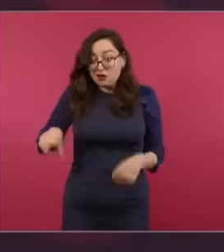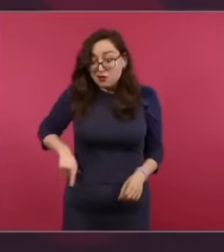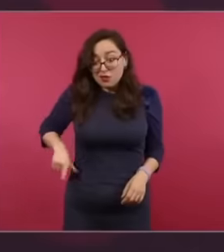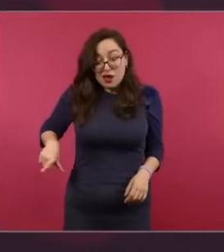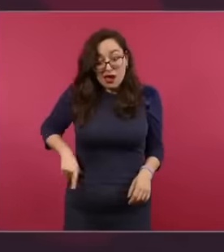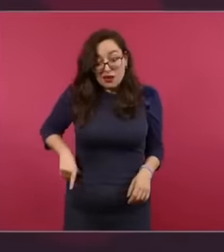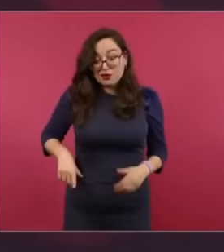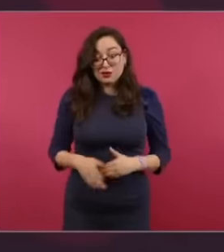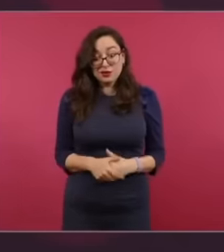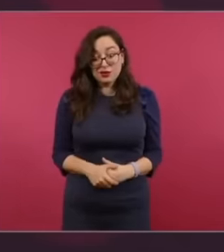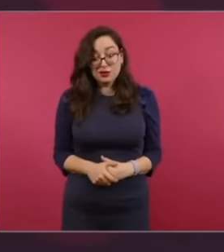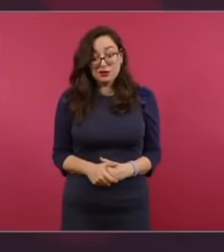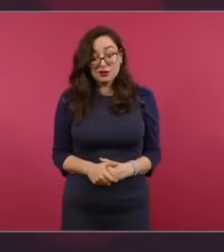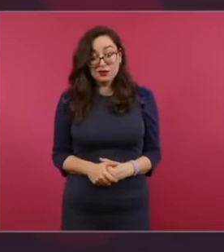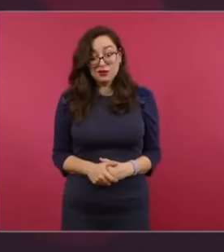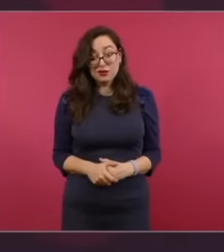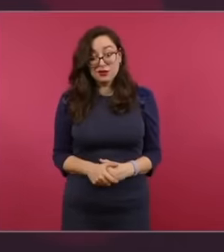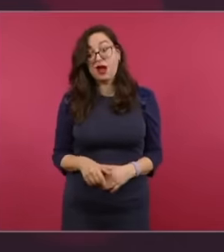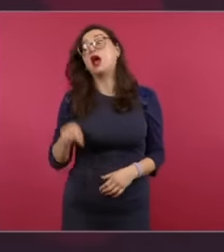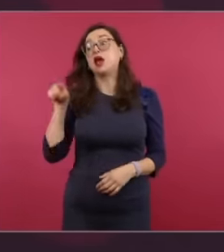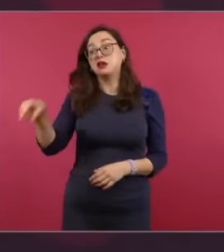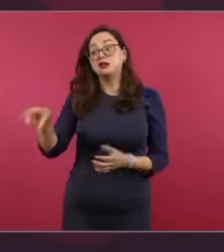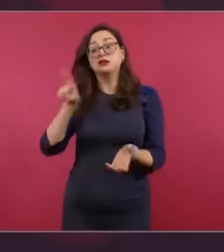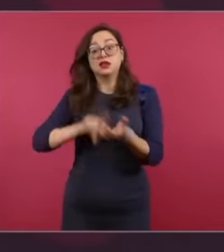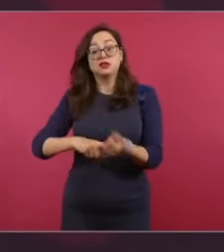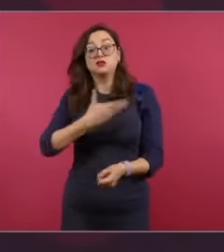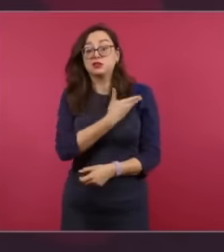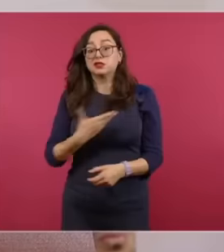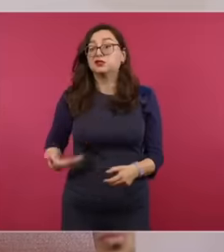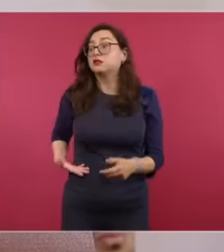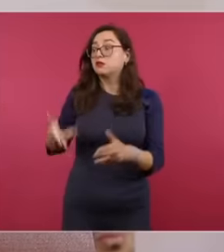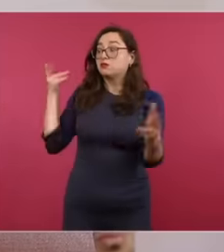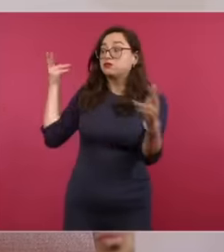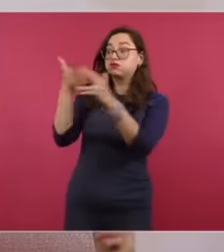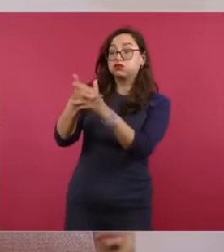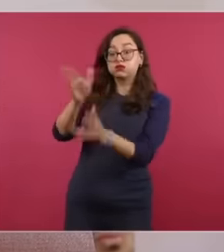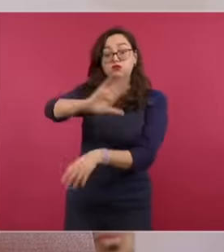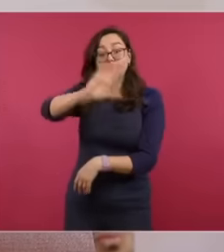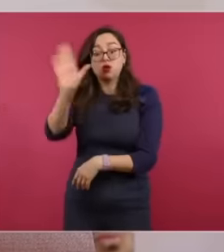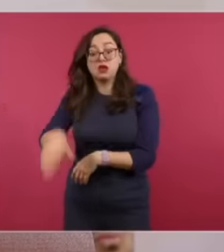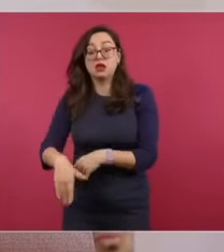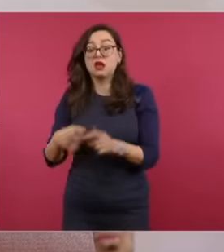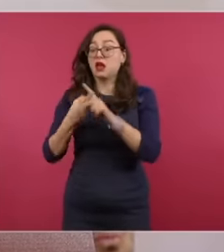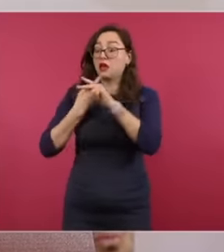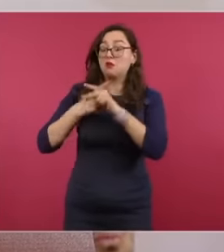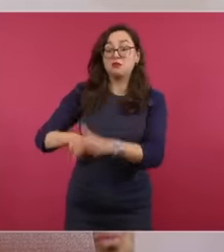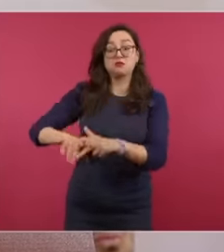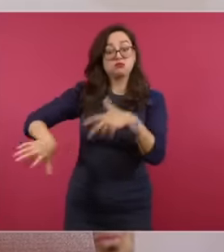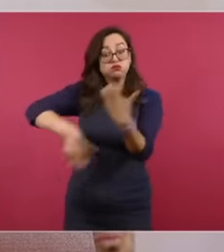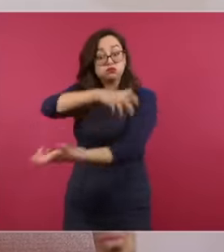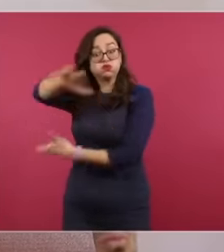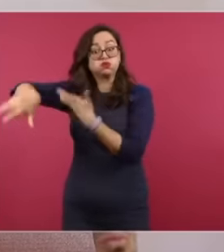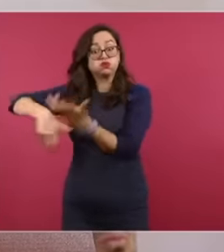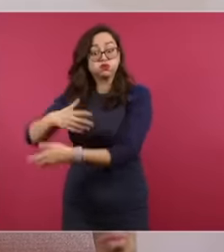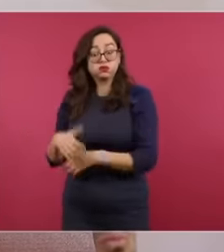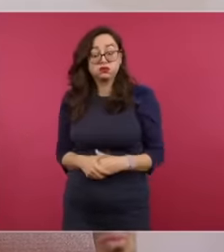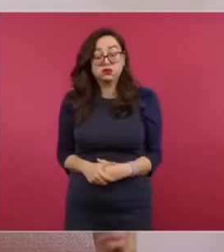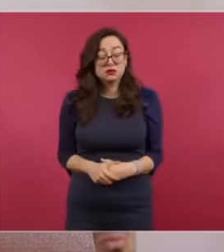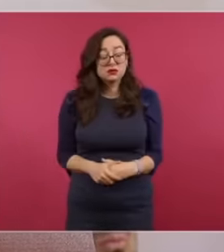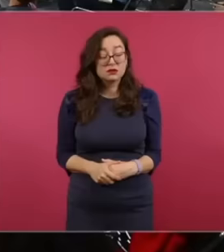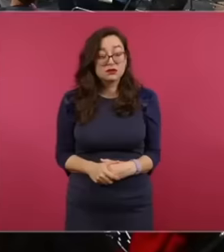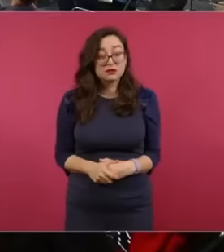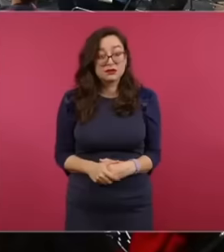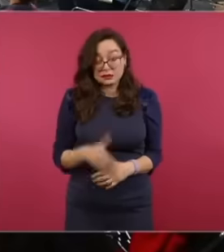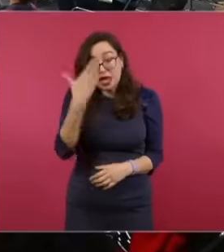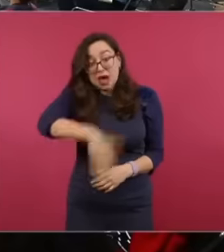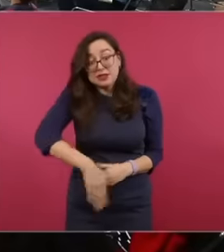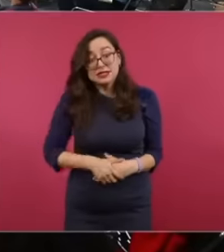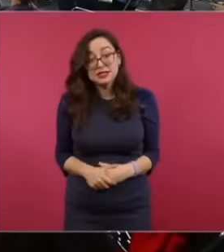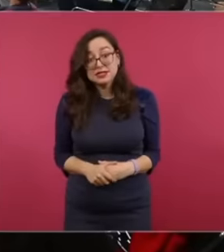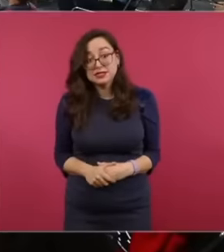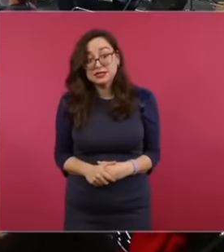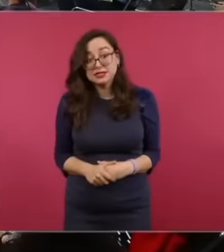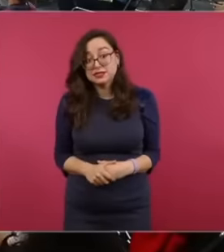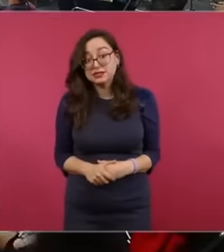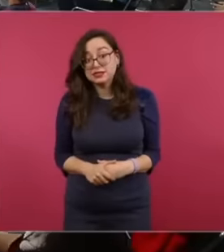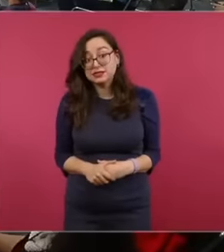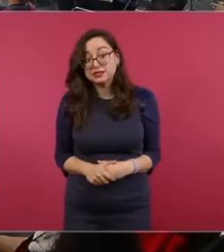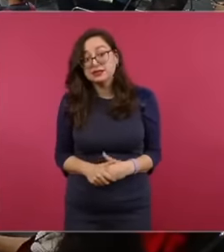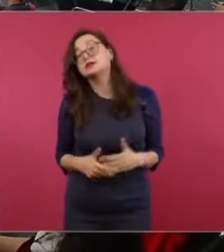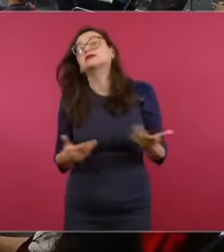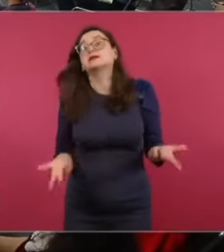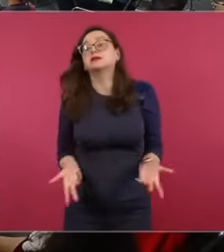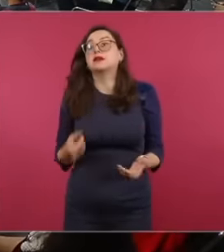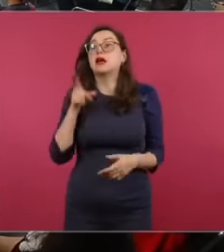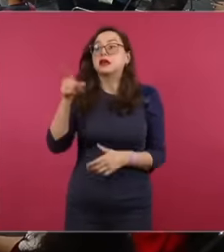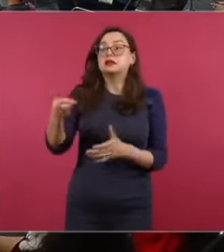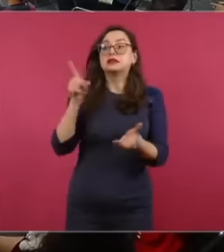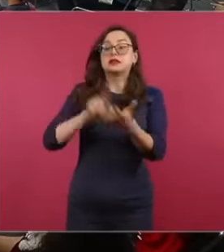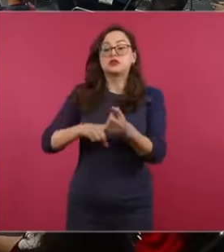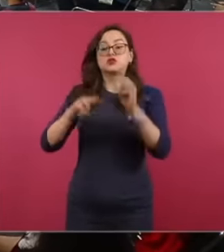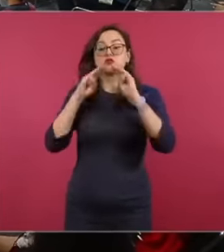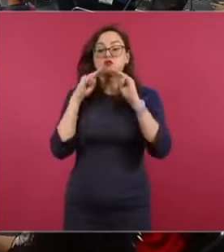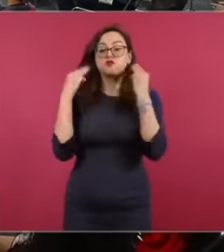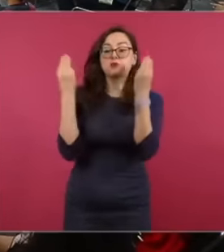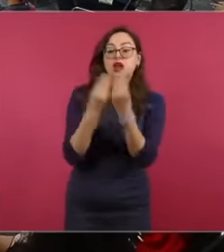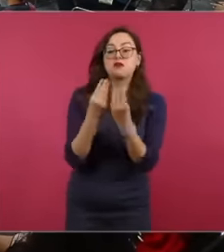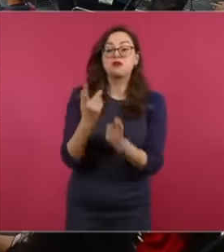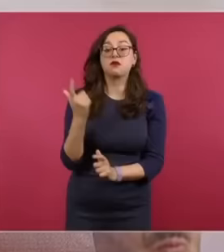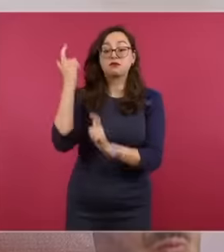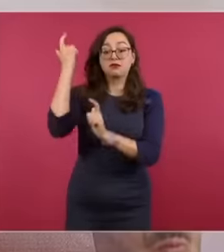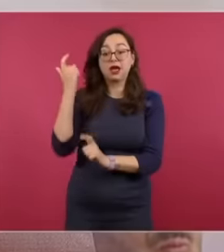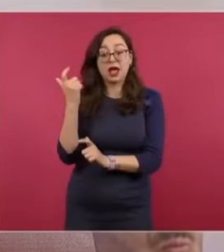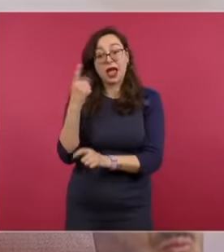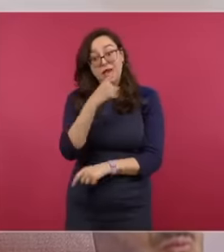the president of Haiti was assassinated, that these gangs that traffic weapons from the United States